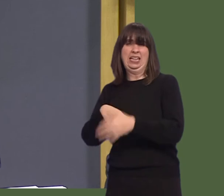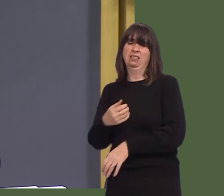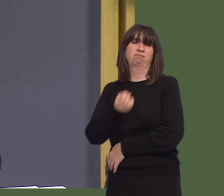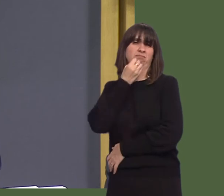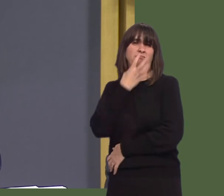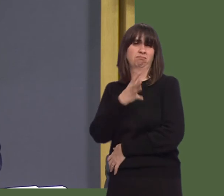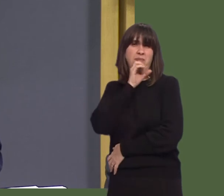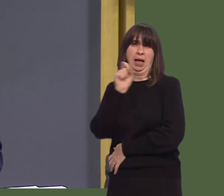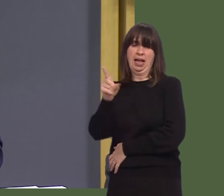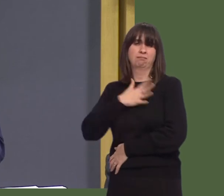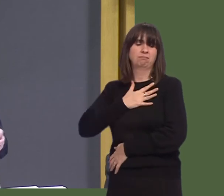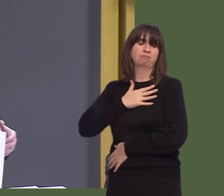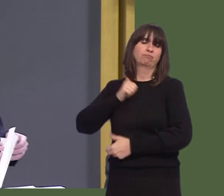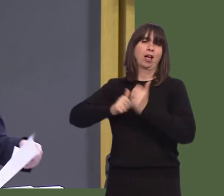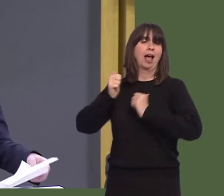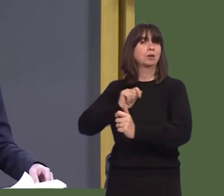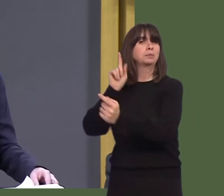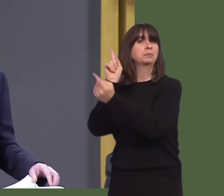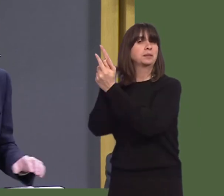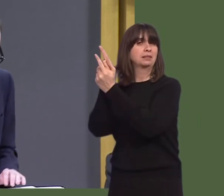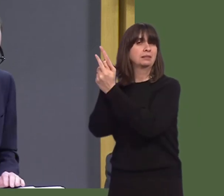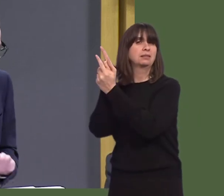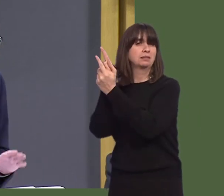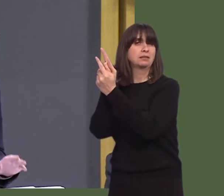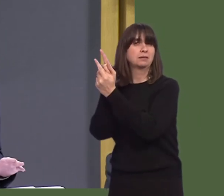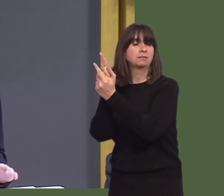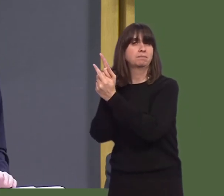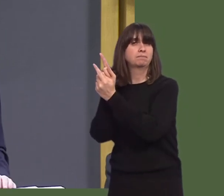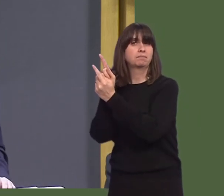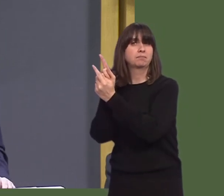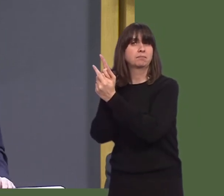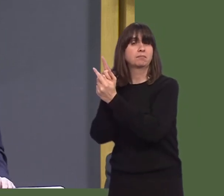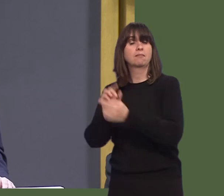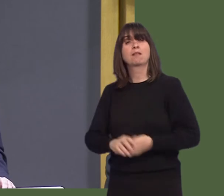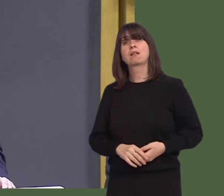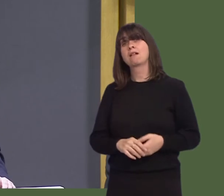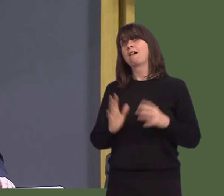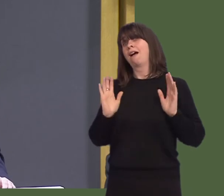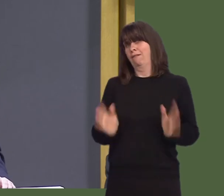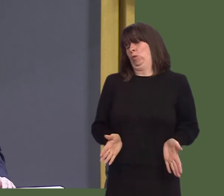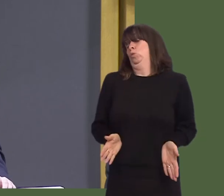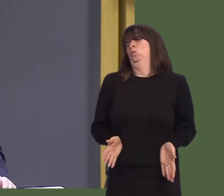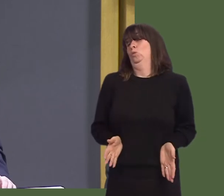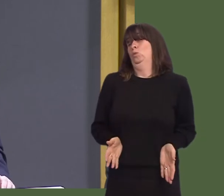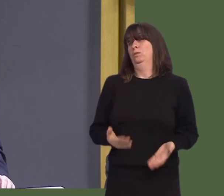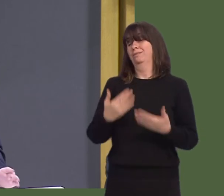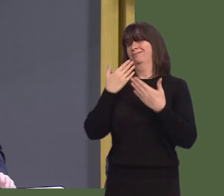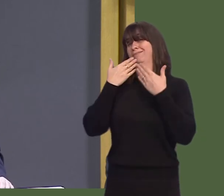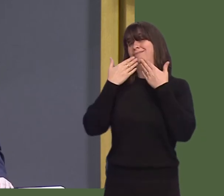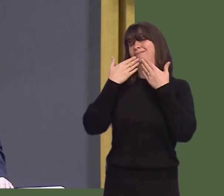economic harm to Wales arising from Brexit, and that includes highlighting the analysis that we published in our 'Securing Wales' Future' White Paper last year, and our recent